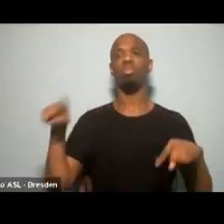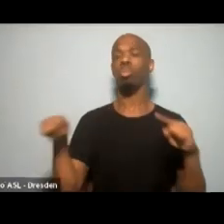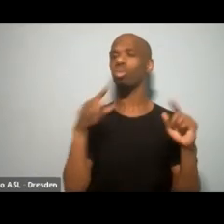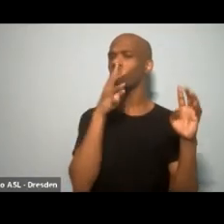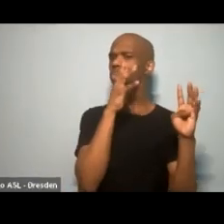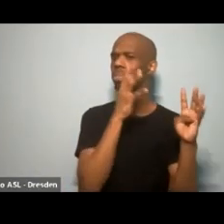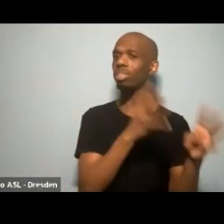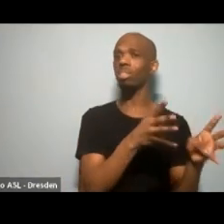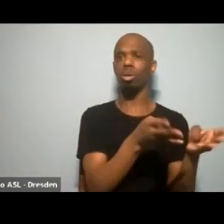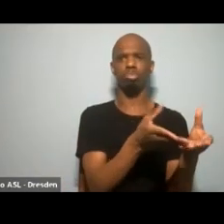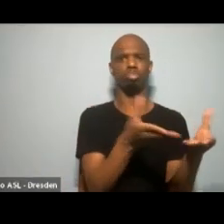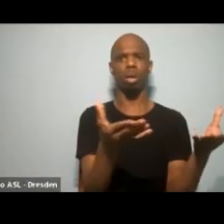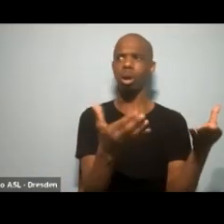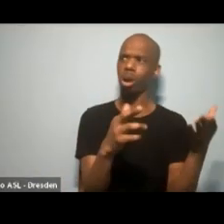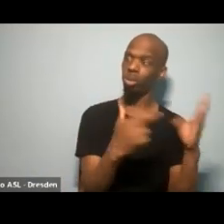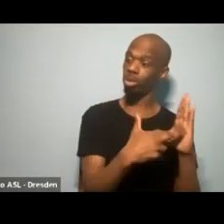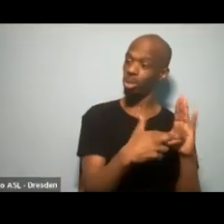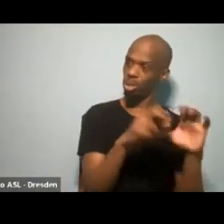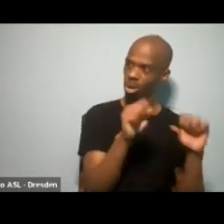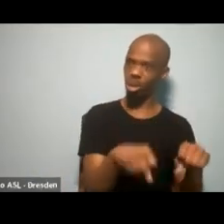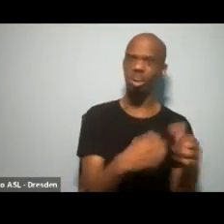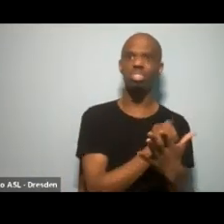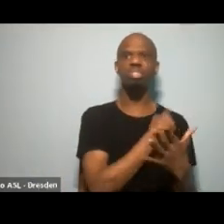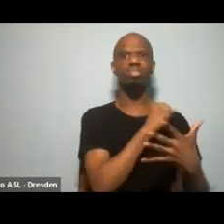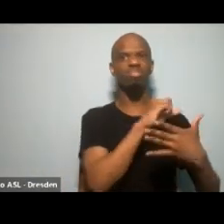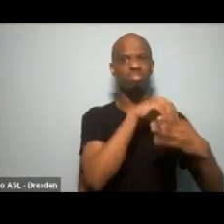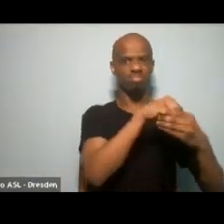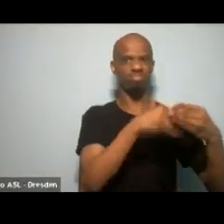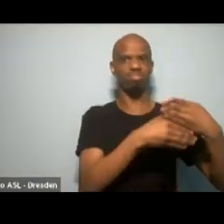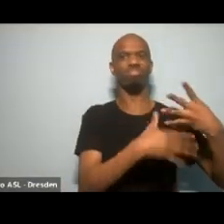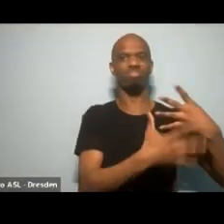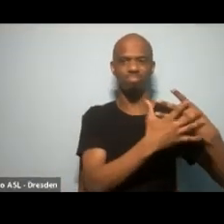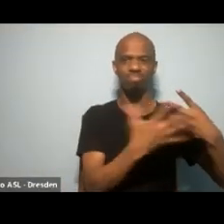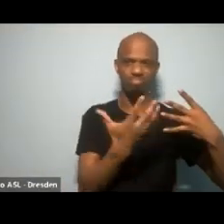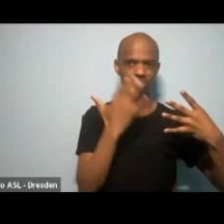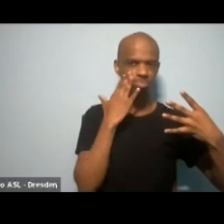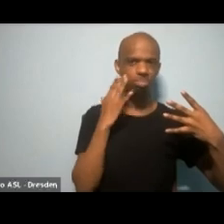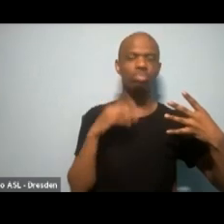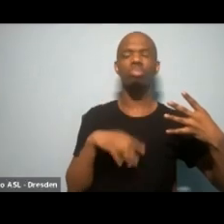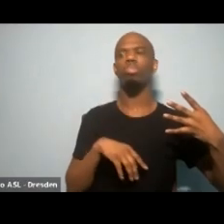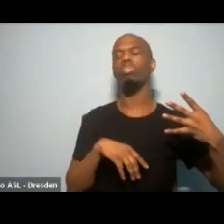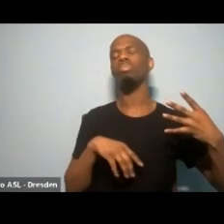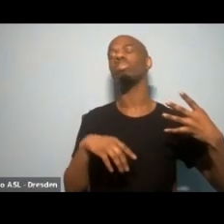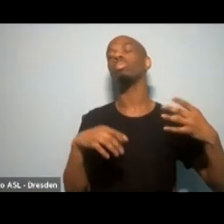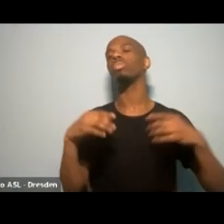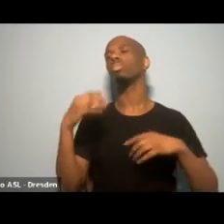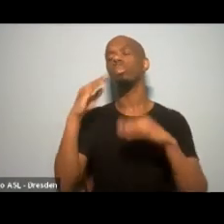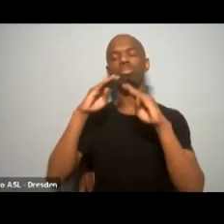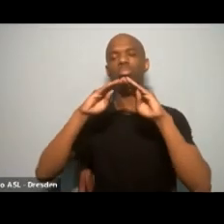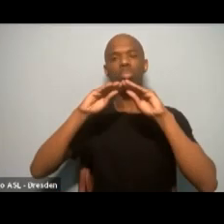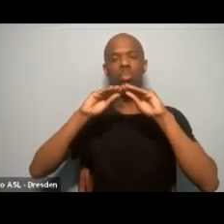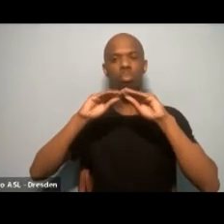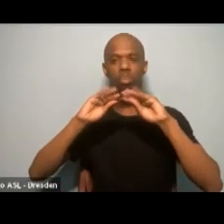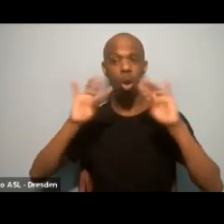Of course, it's a known fact that Nigerian music ruled the world today.